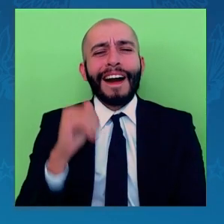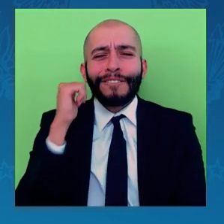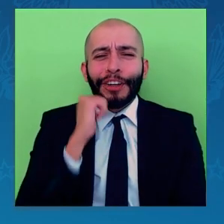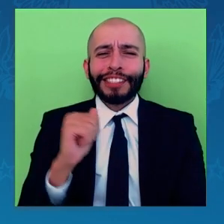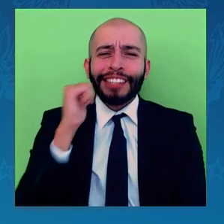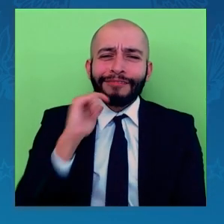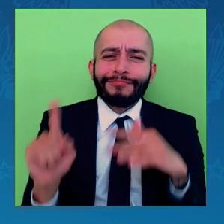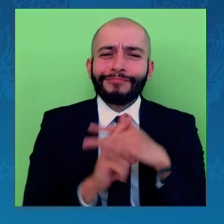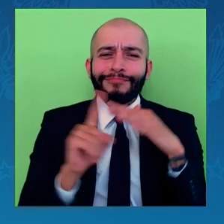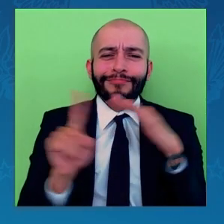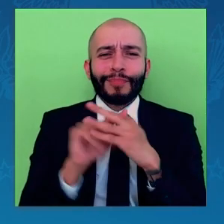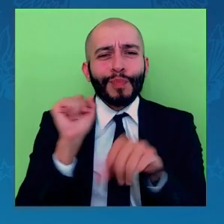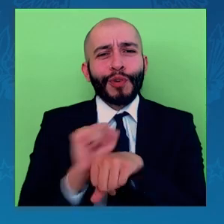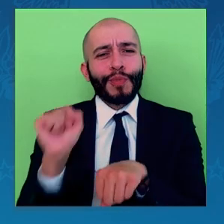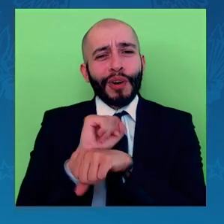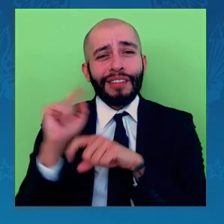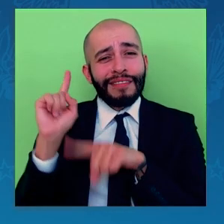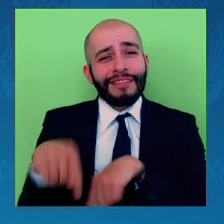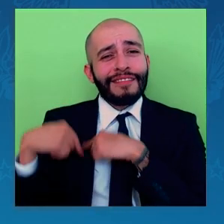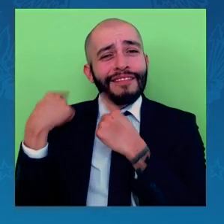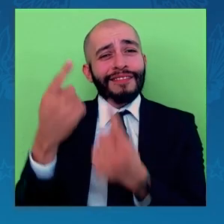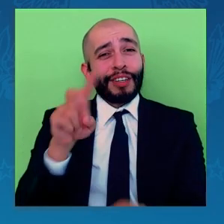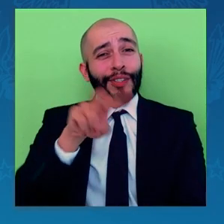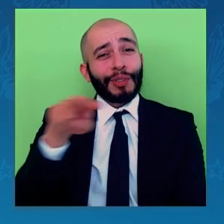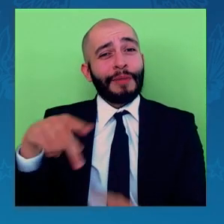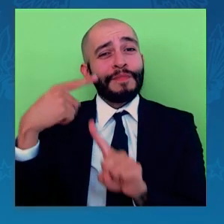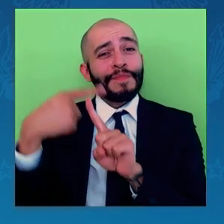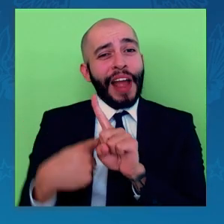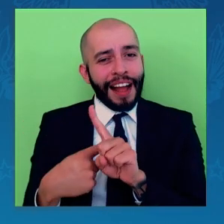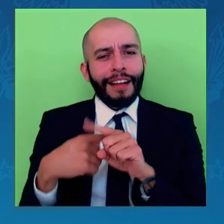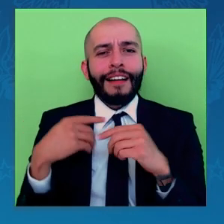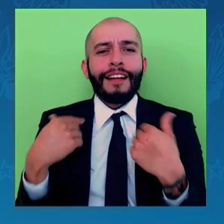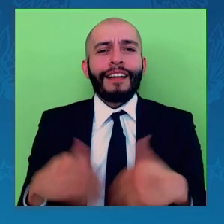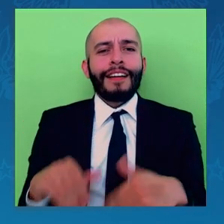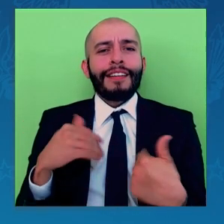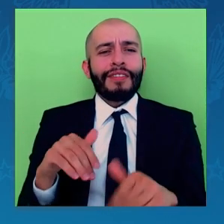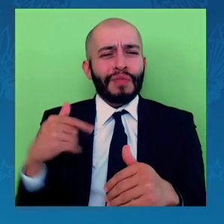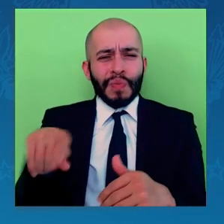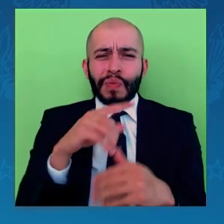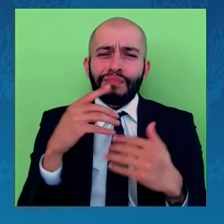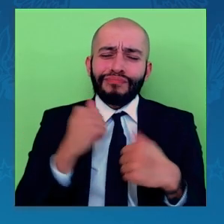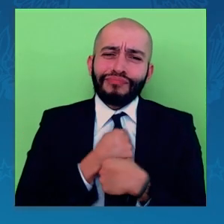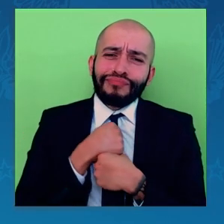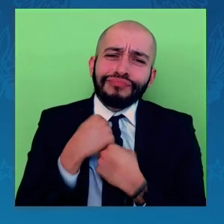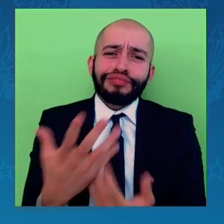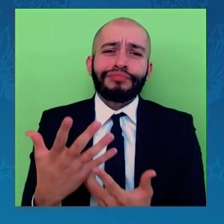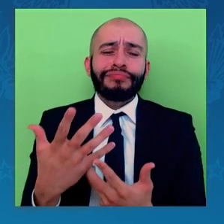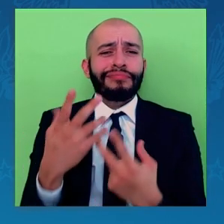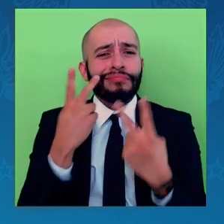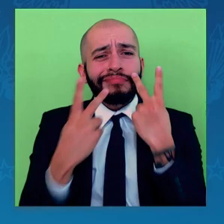a burnout, loss, trauma and attacks. We must never forget, as a nation,